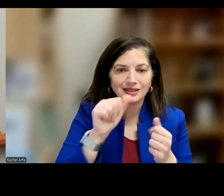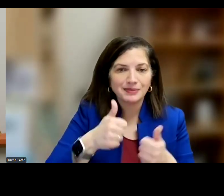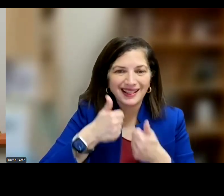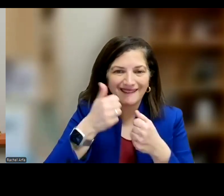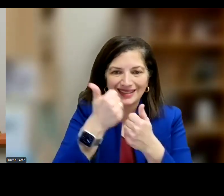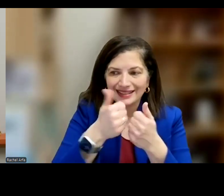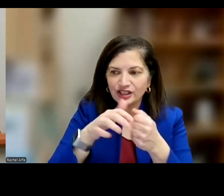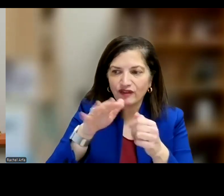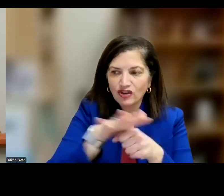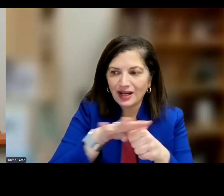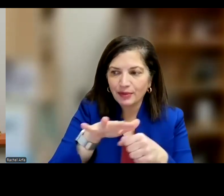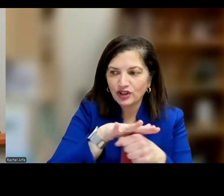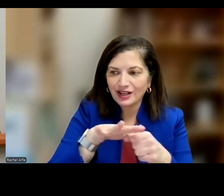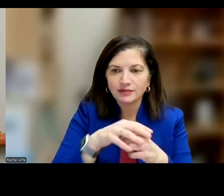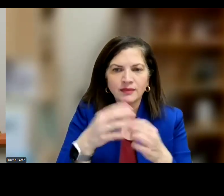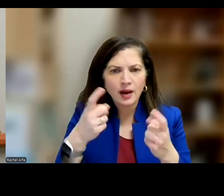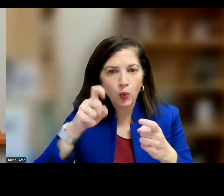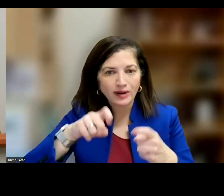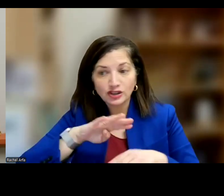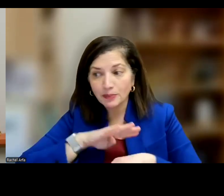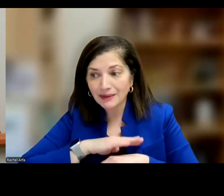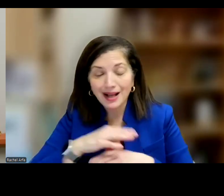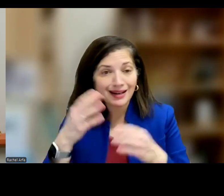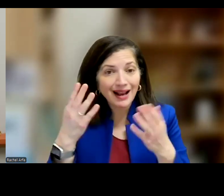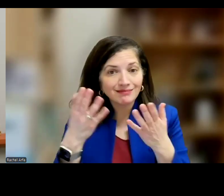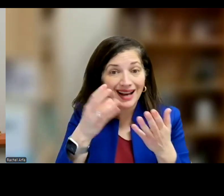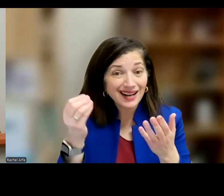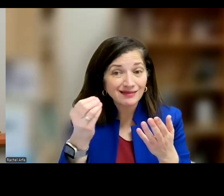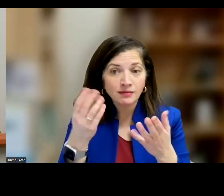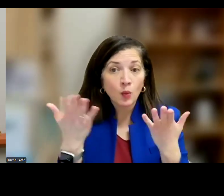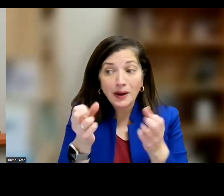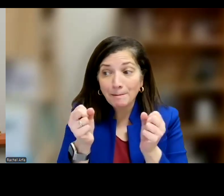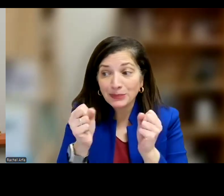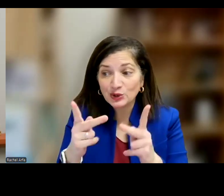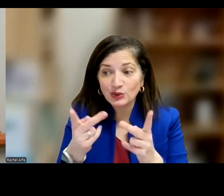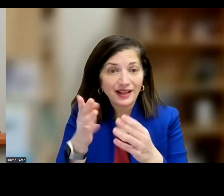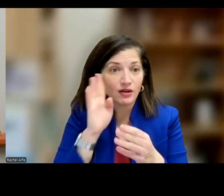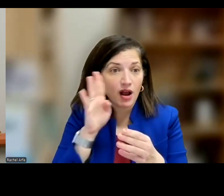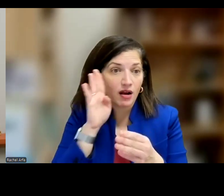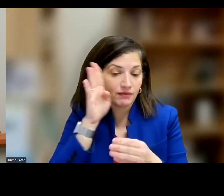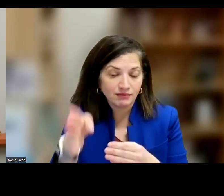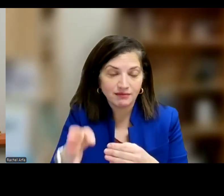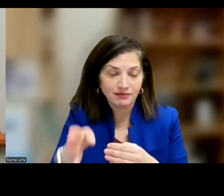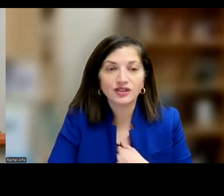13:04:14 how many people with 13:04:15 disabilities live in each of our 13:04:17 neighborhoods and what needs are 13:04:18 being met in each neighborhood,